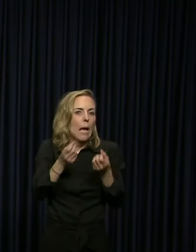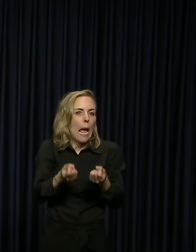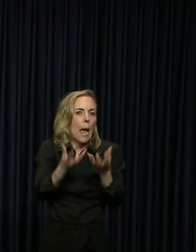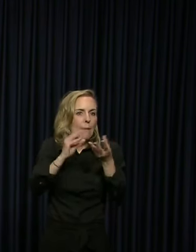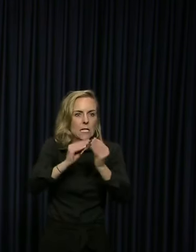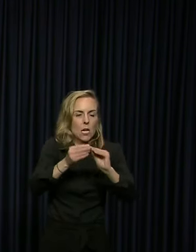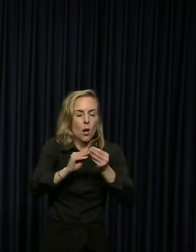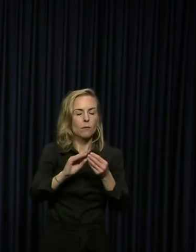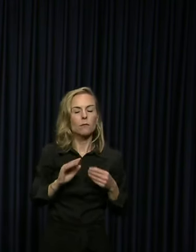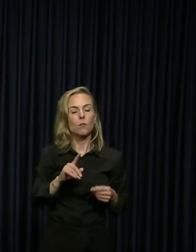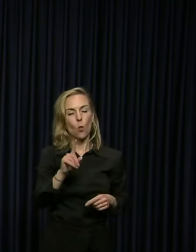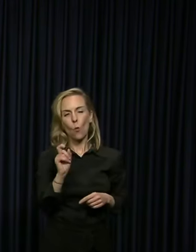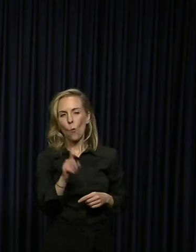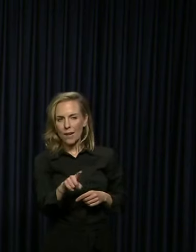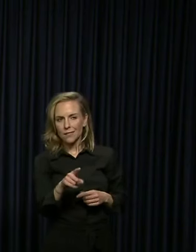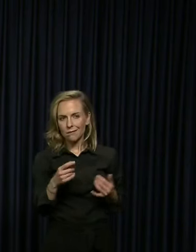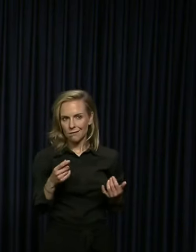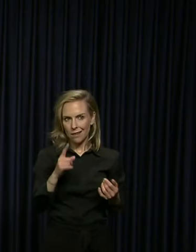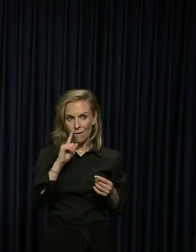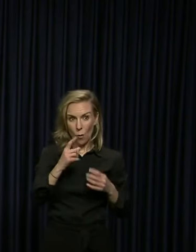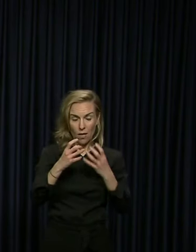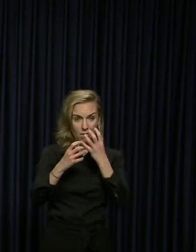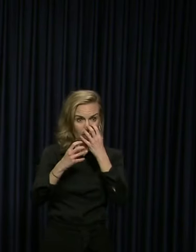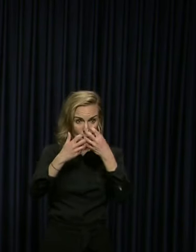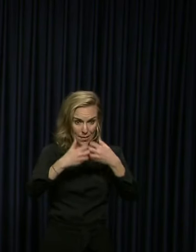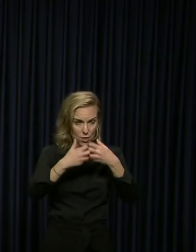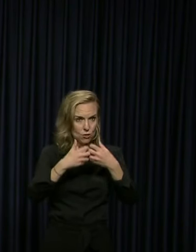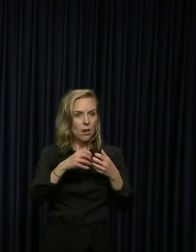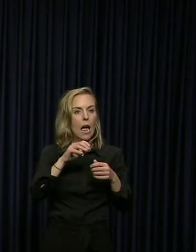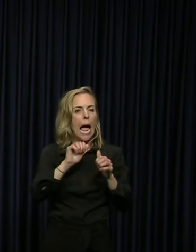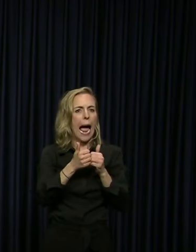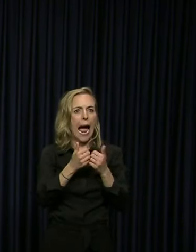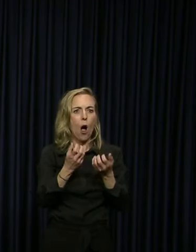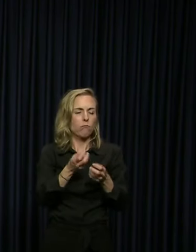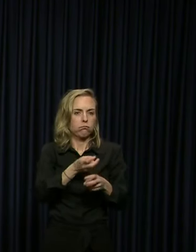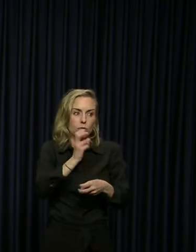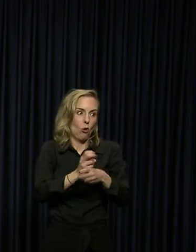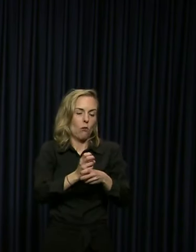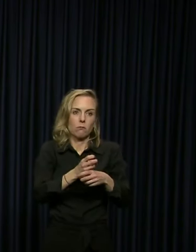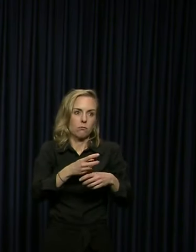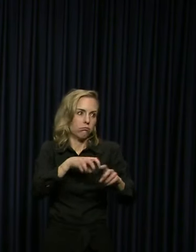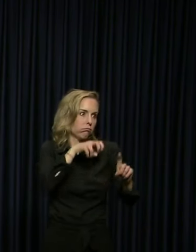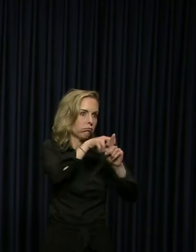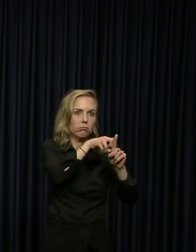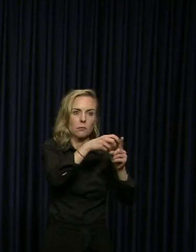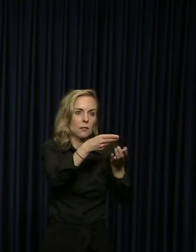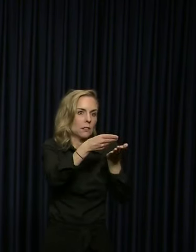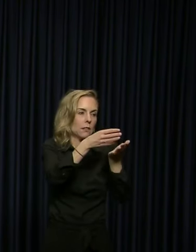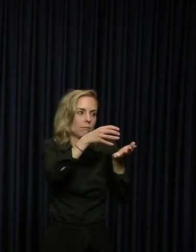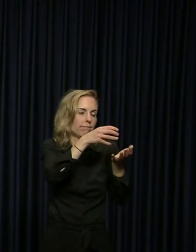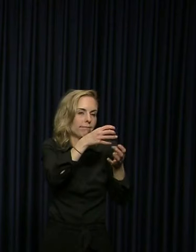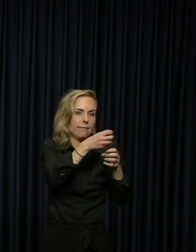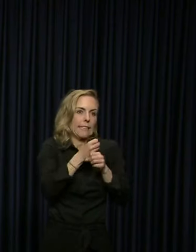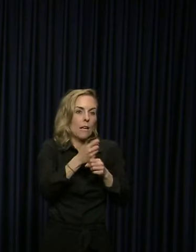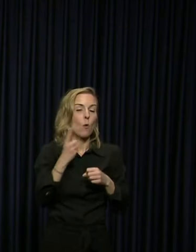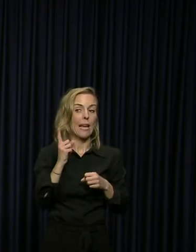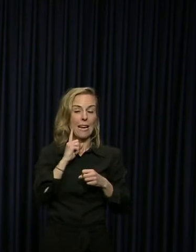LESSER, WHEN YOU HIT THE POINT WHERE YOU HAVE MORE PEOPLE WHO WOULD NEED A VENTILATOR THAN YOU HAVE THEM.